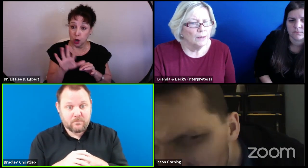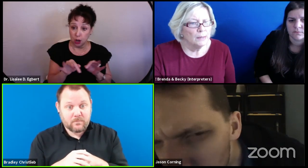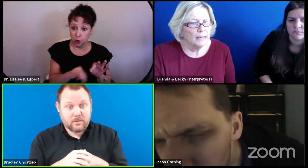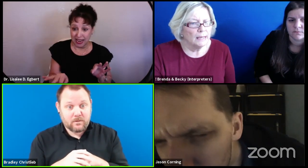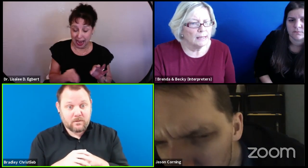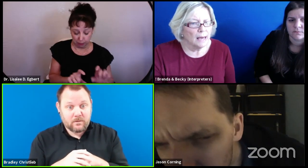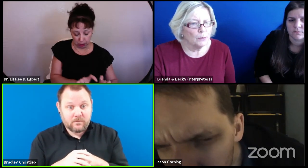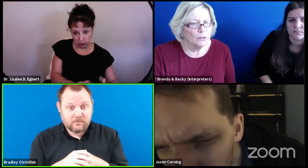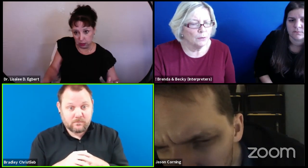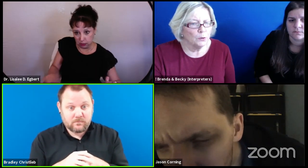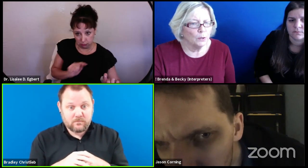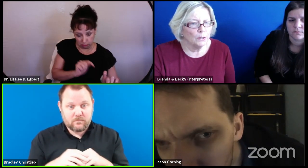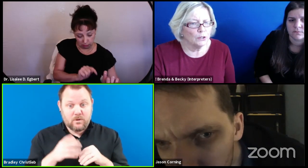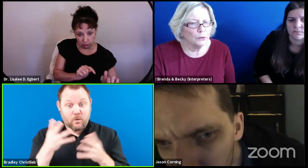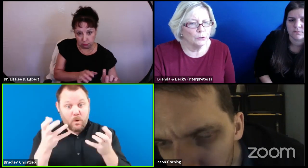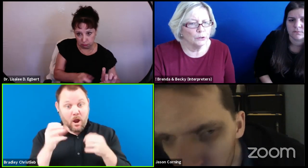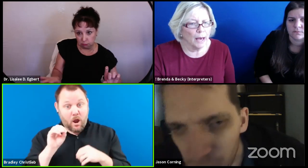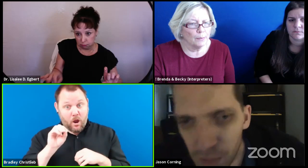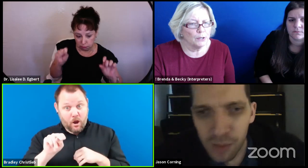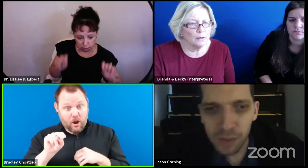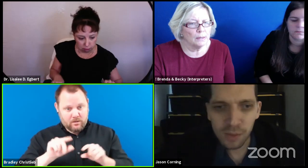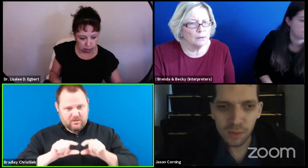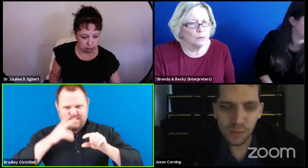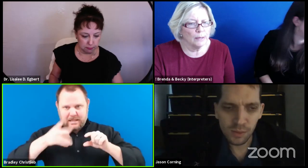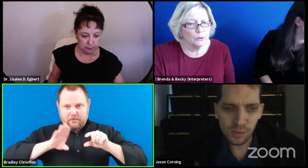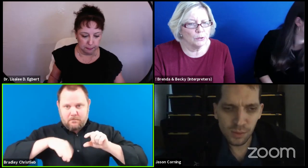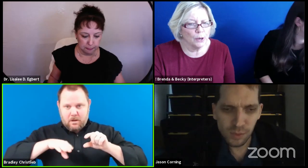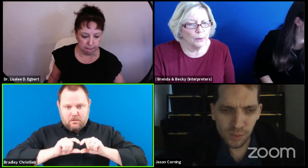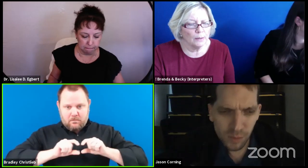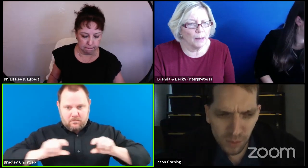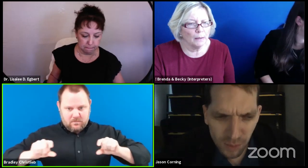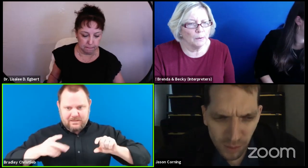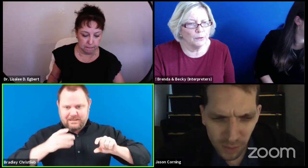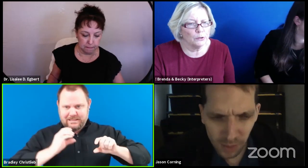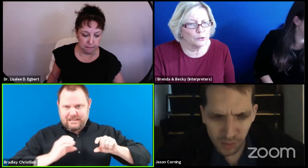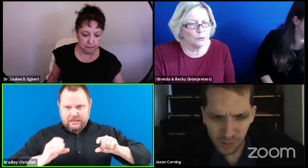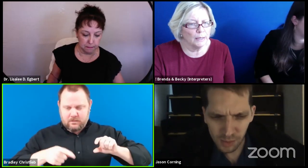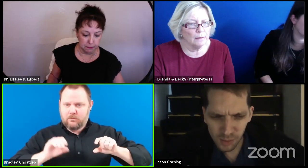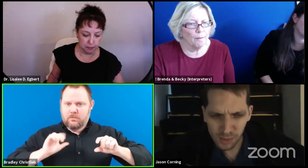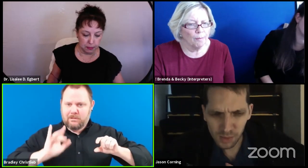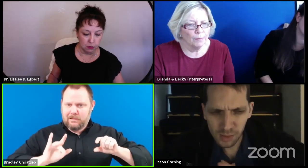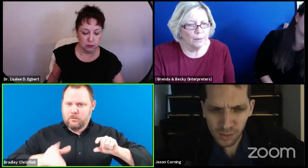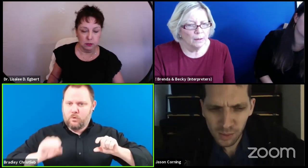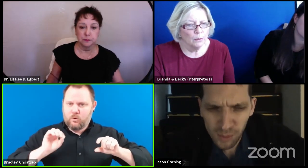This meeting is captioned. If you want to turn on your captions, you may do so at the bottom of your screen where